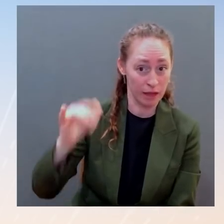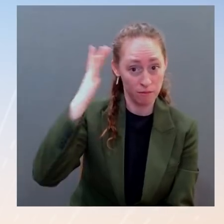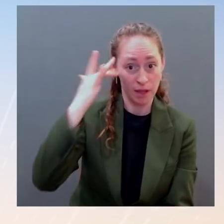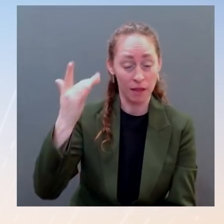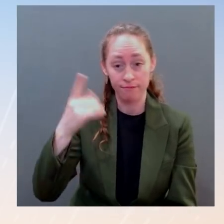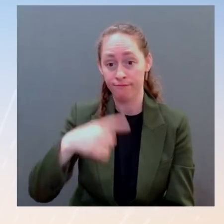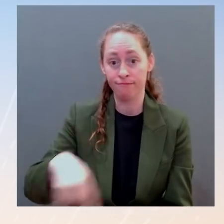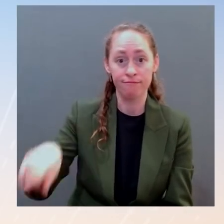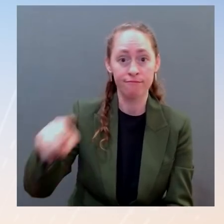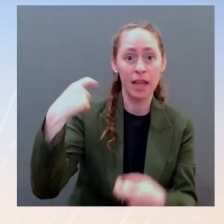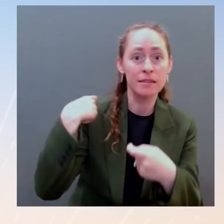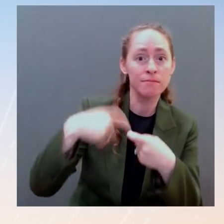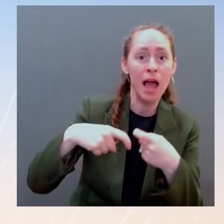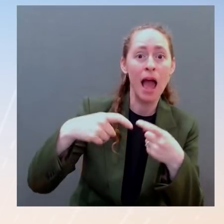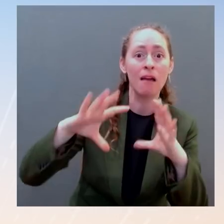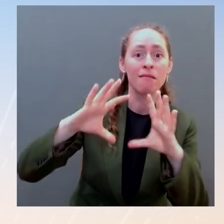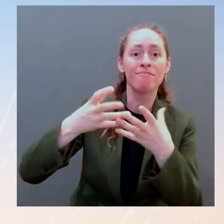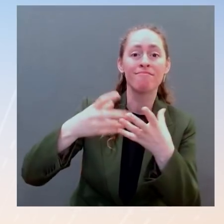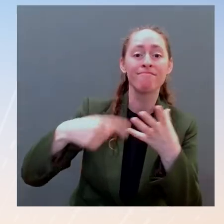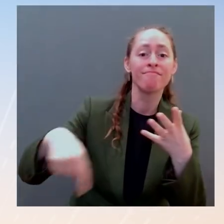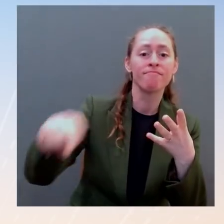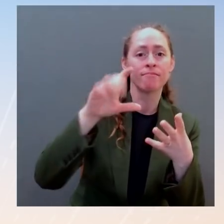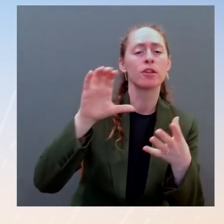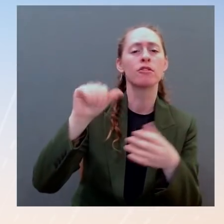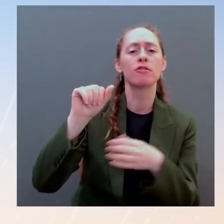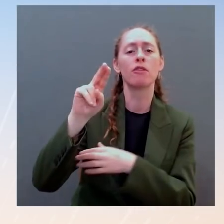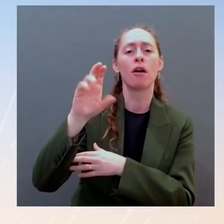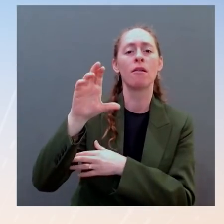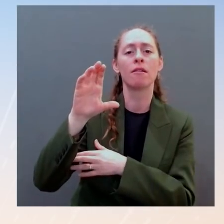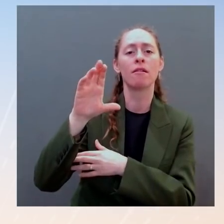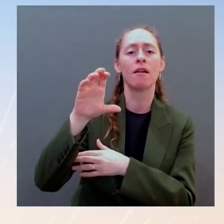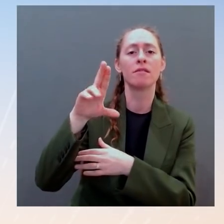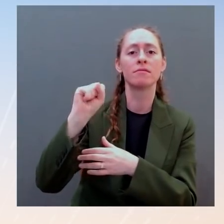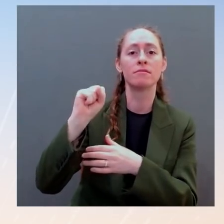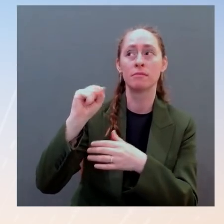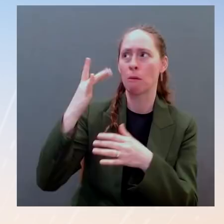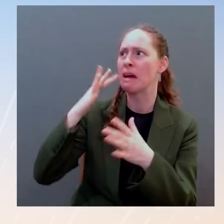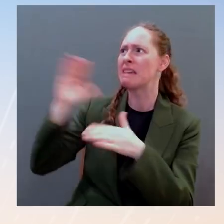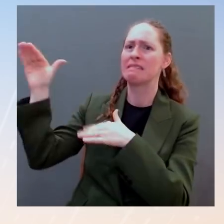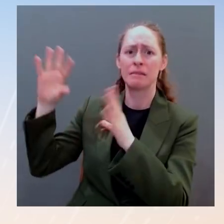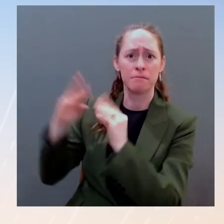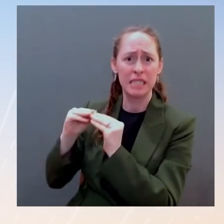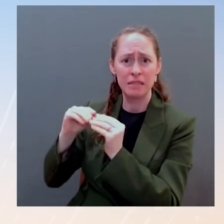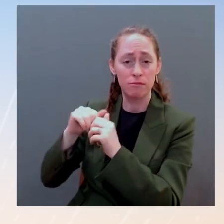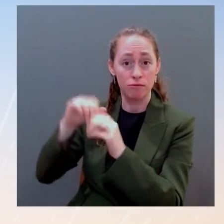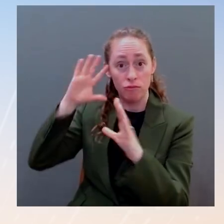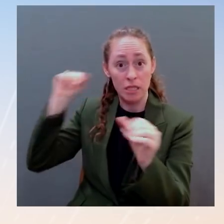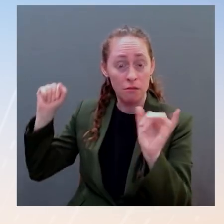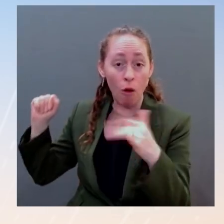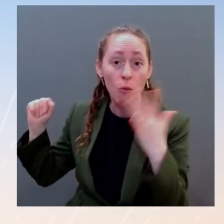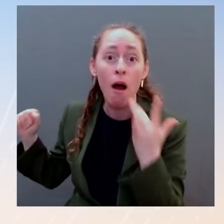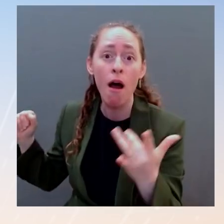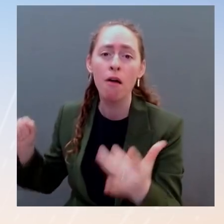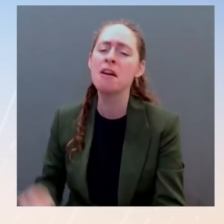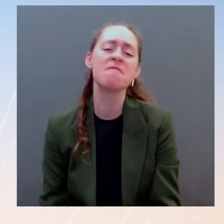with a number of the caucuses from Congress -- from the Congressional Black Caucus; he met with CAPAC. He's been meeting with all of the caucuses,